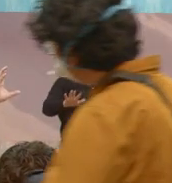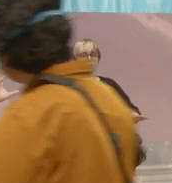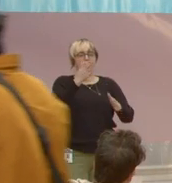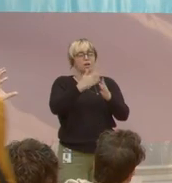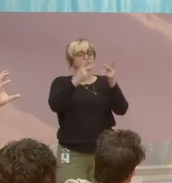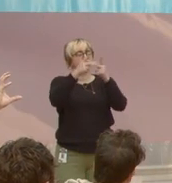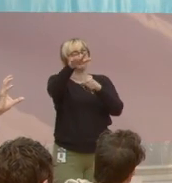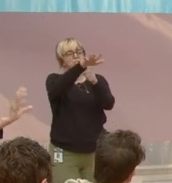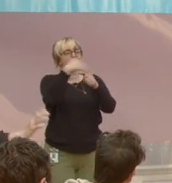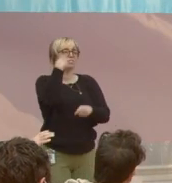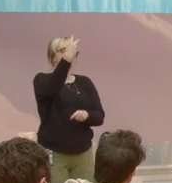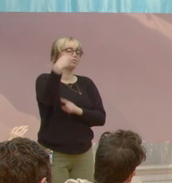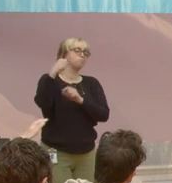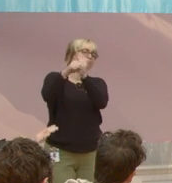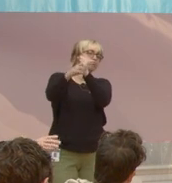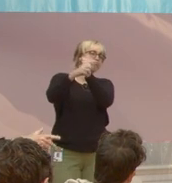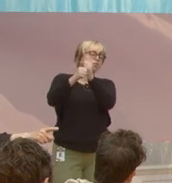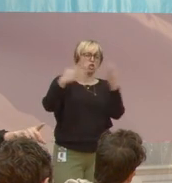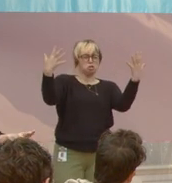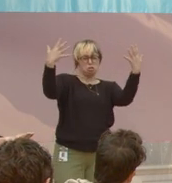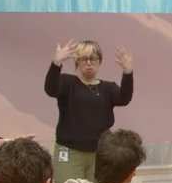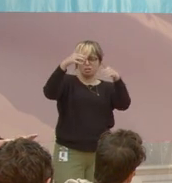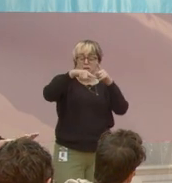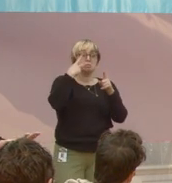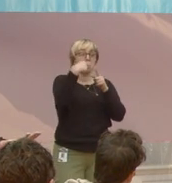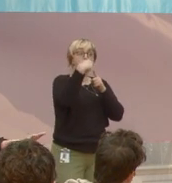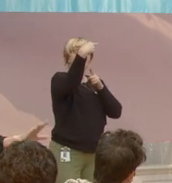this helps with MTV, dark, you can see across the room is